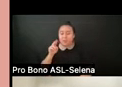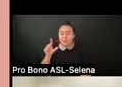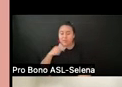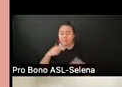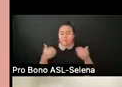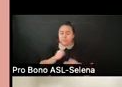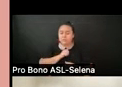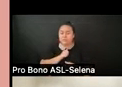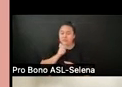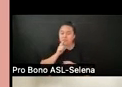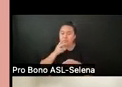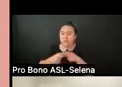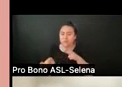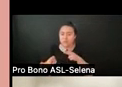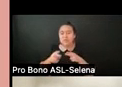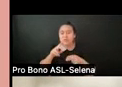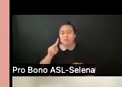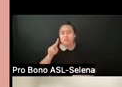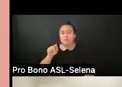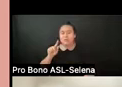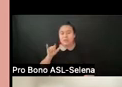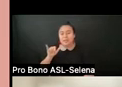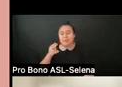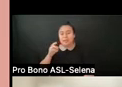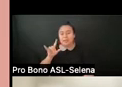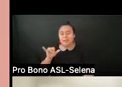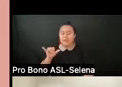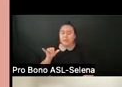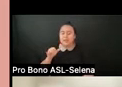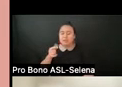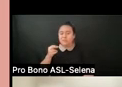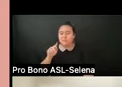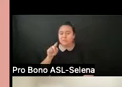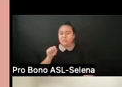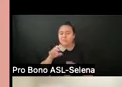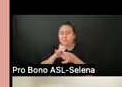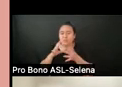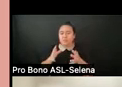I'm the grants coordinator here at IDA. If you have reached out about your project to the funds